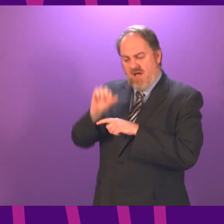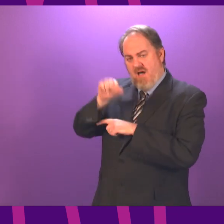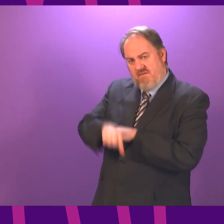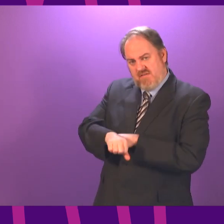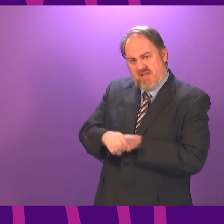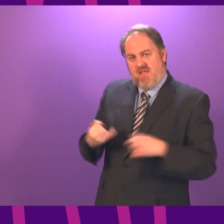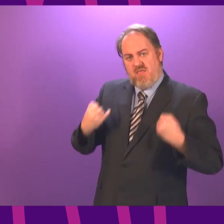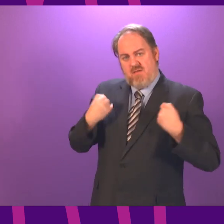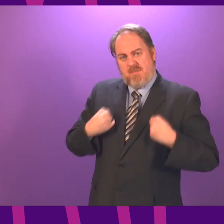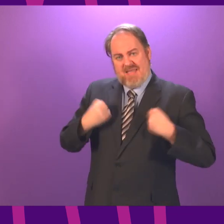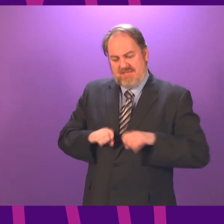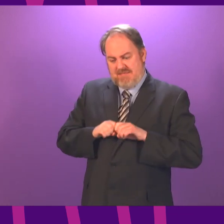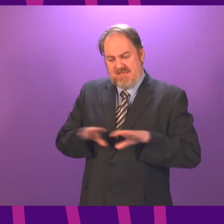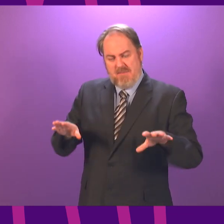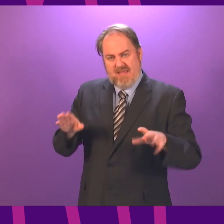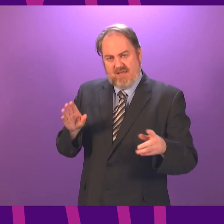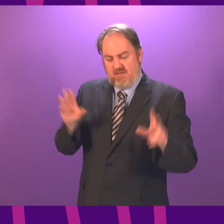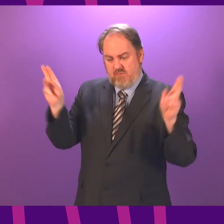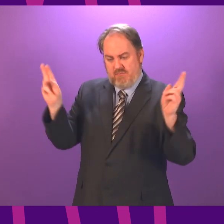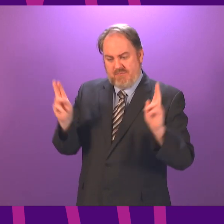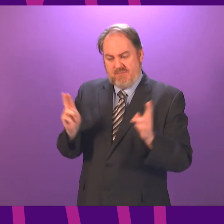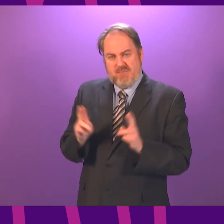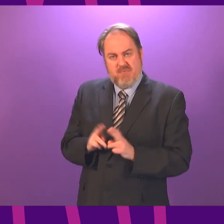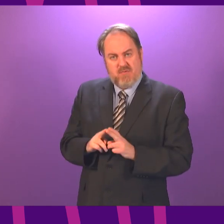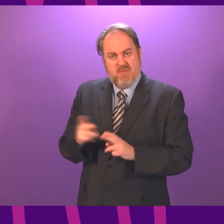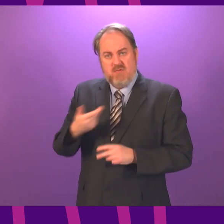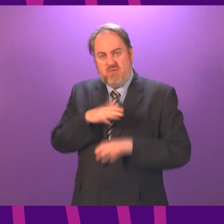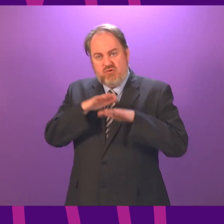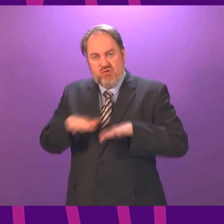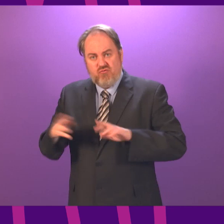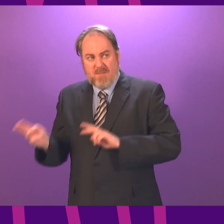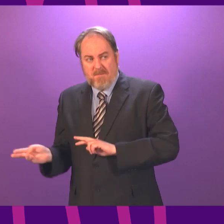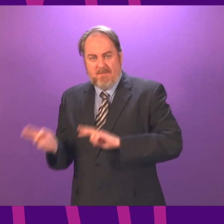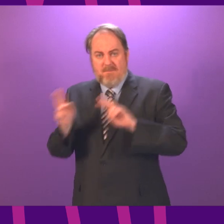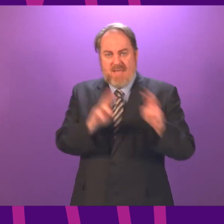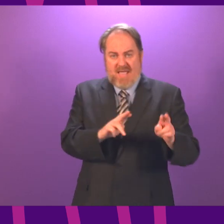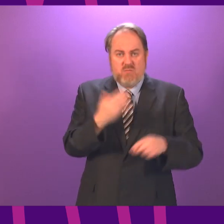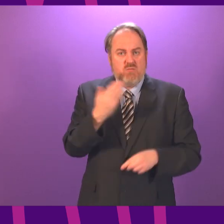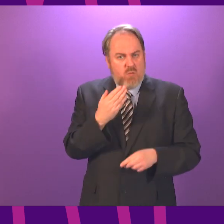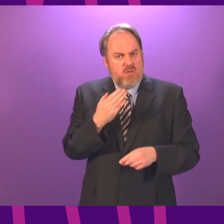returning schools to normal will rightly be the first priority but, if we are to do that,